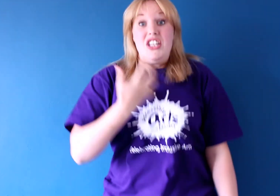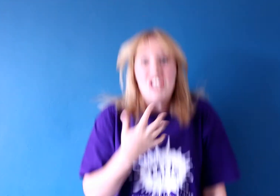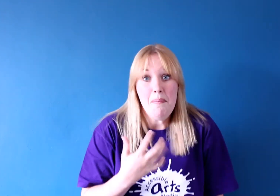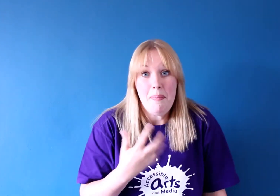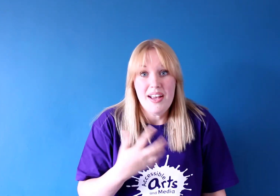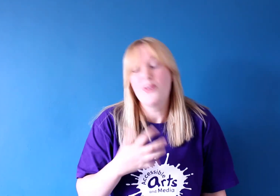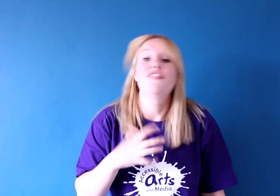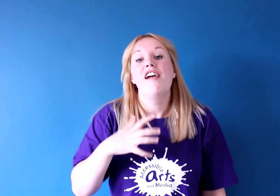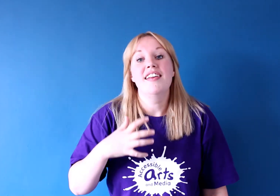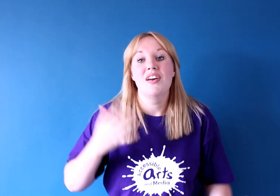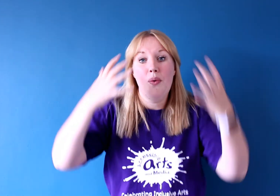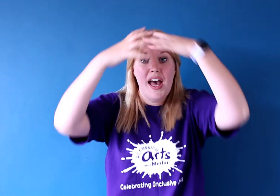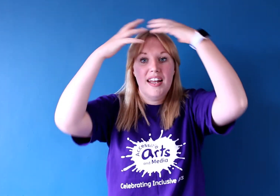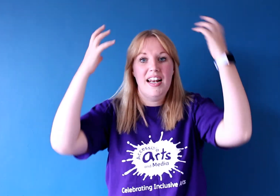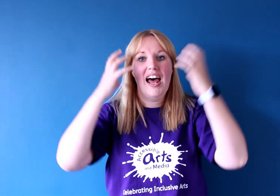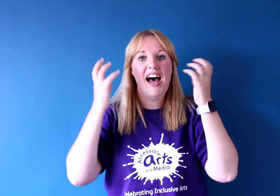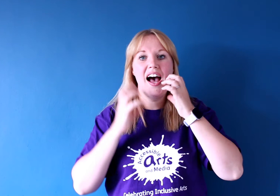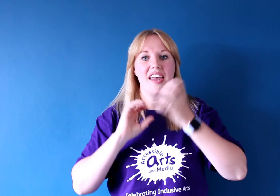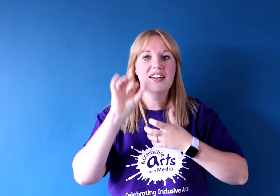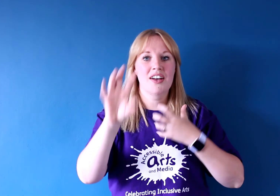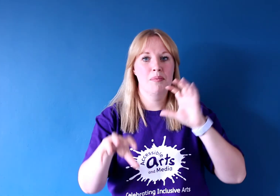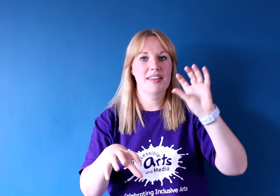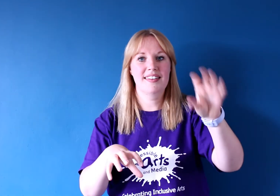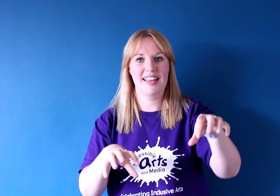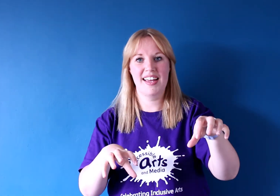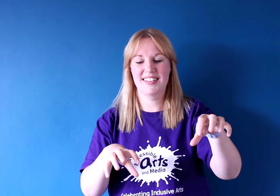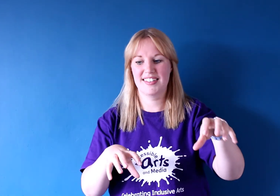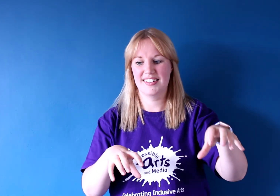Jumping with fright when a lion comes in sight.